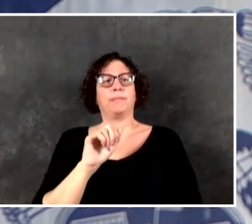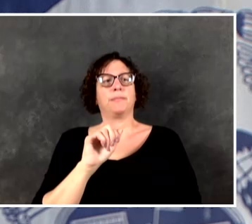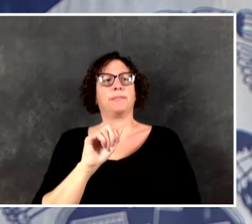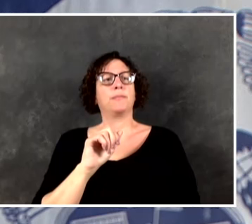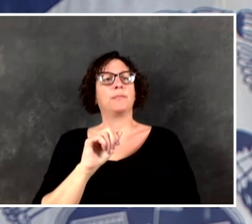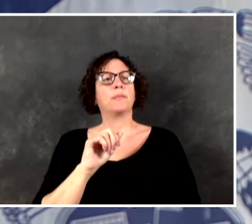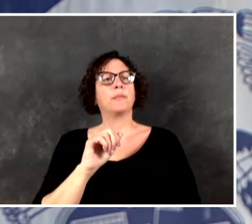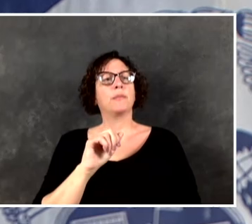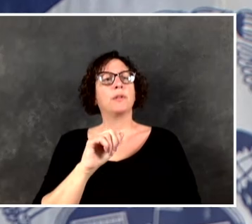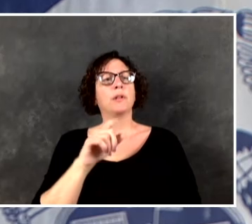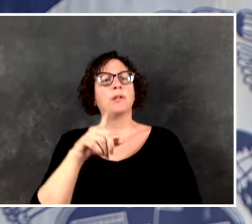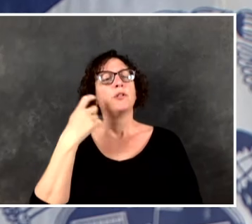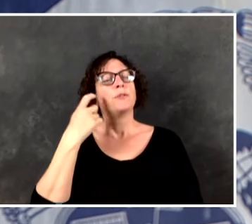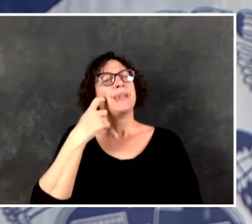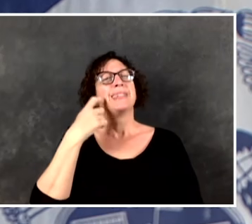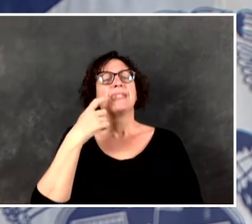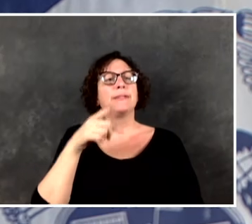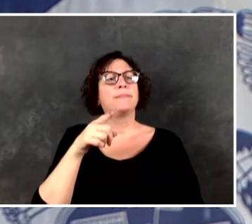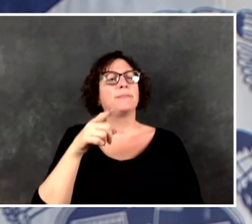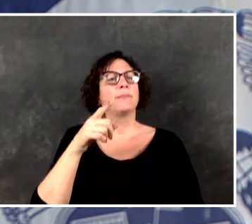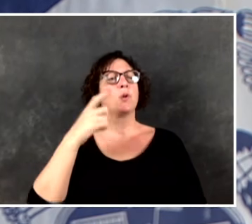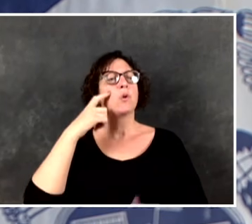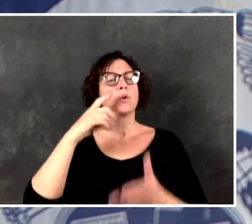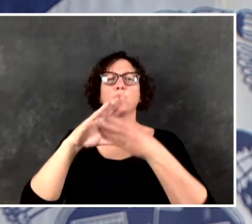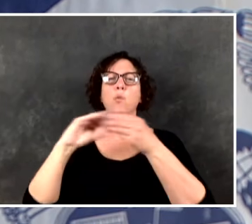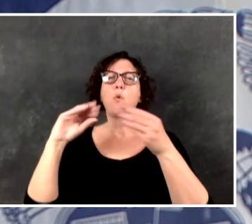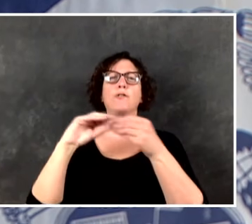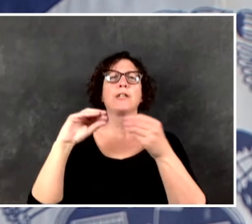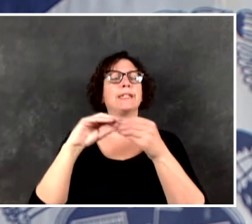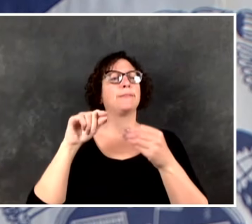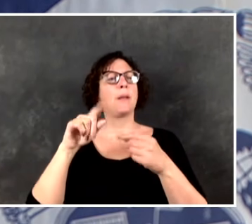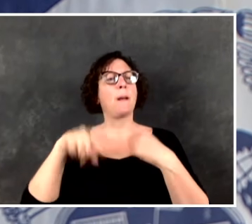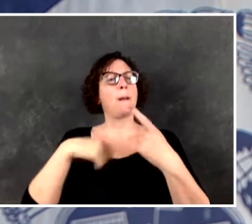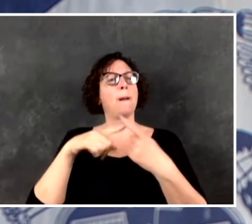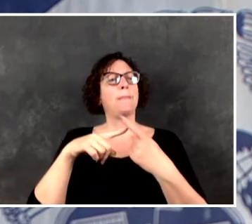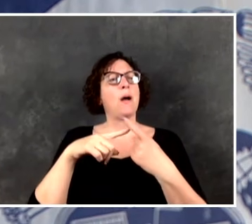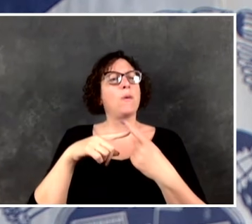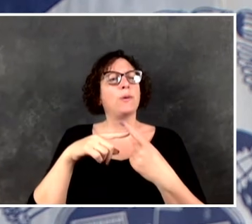WE HAEV -- IAN WT TO ASK ASK ABOUT THE MEDICAL